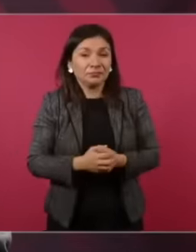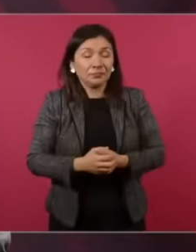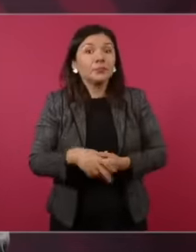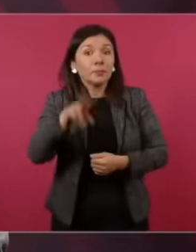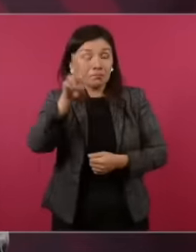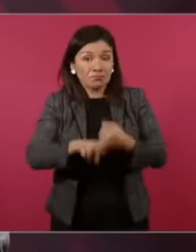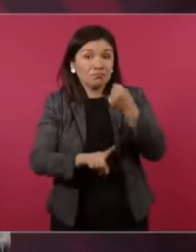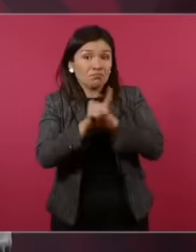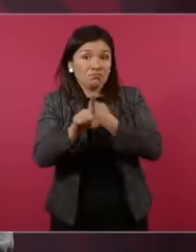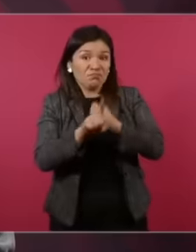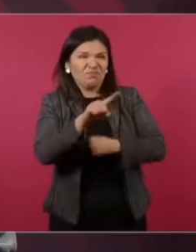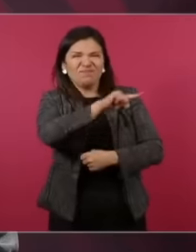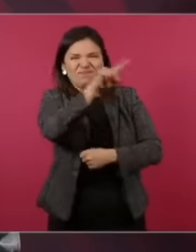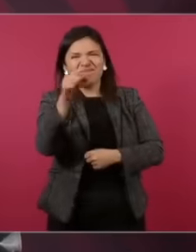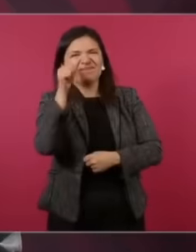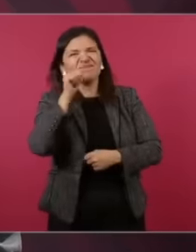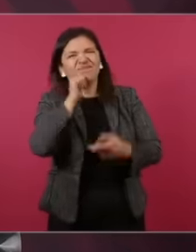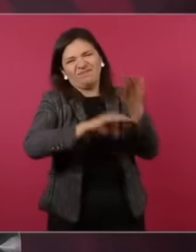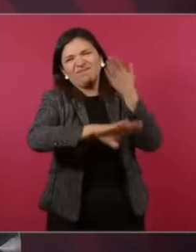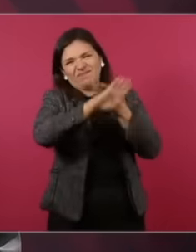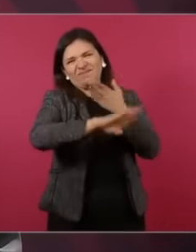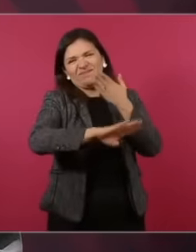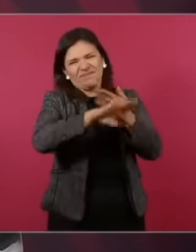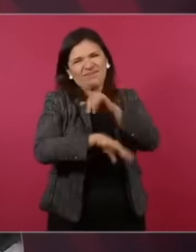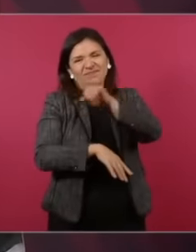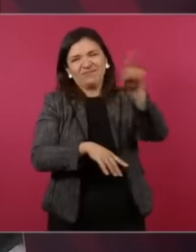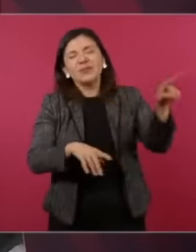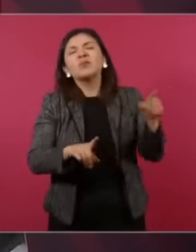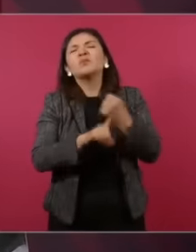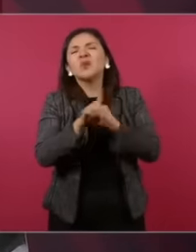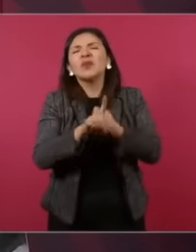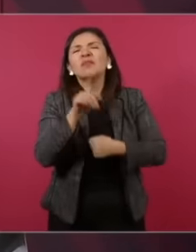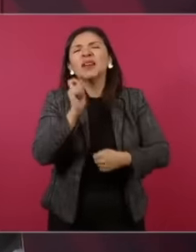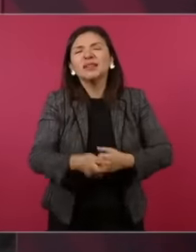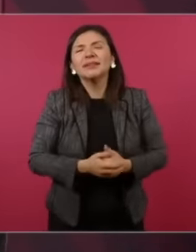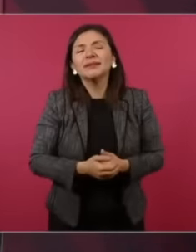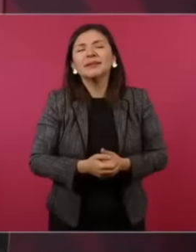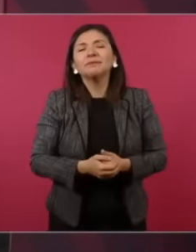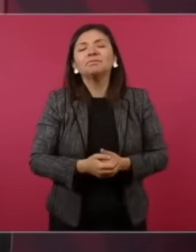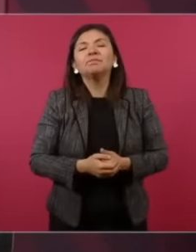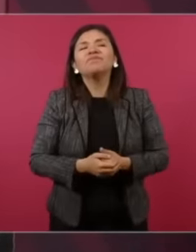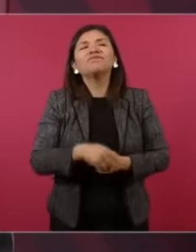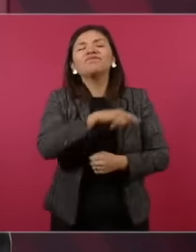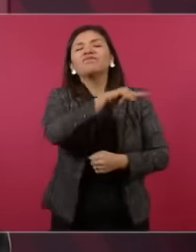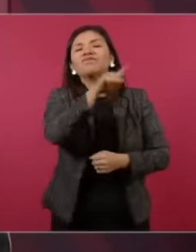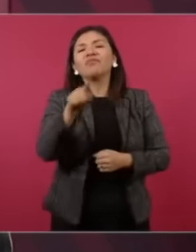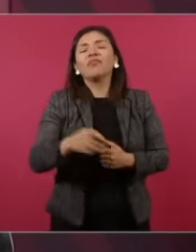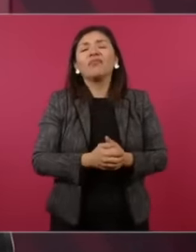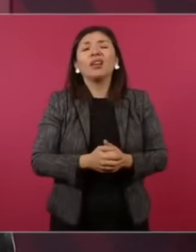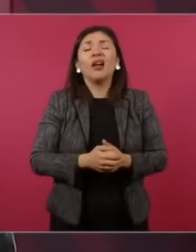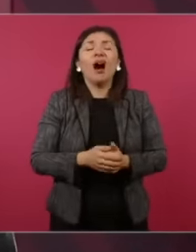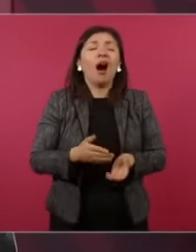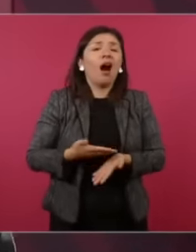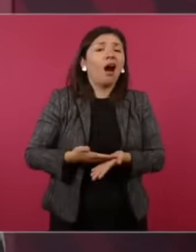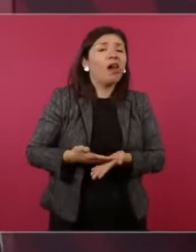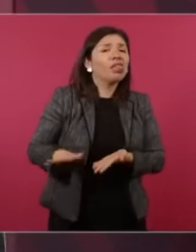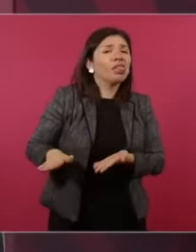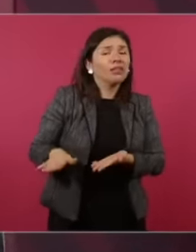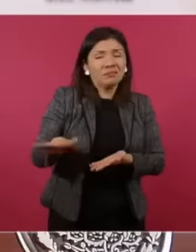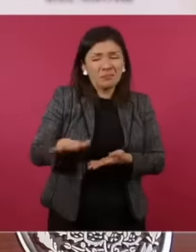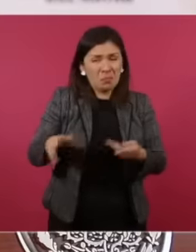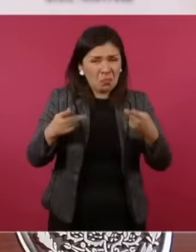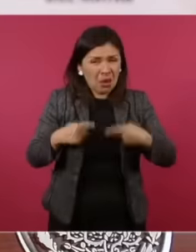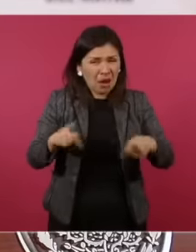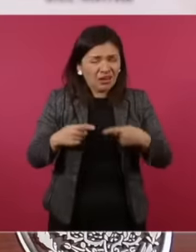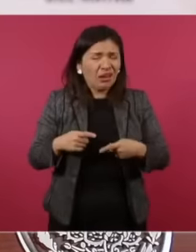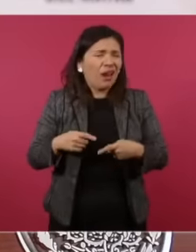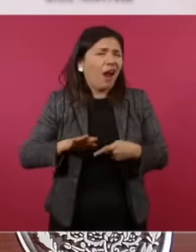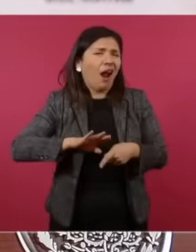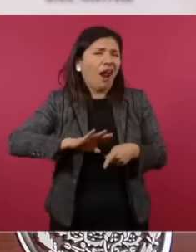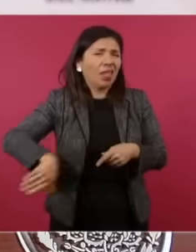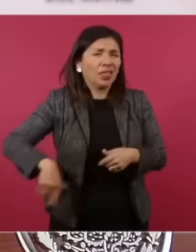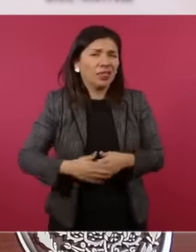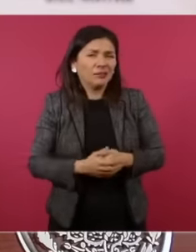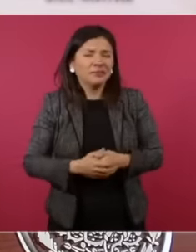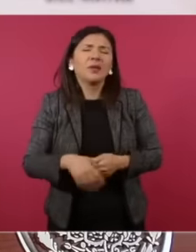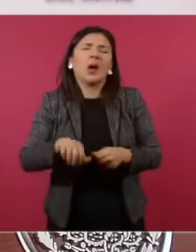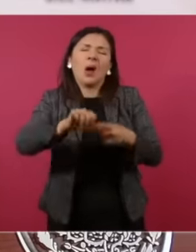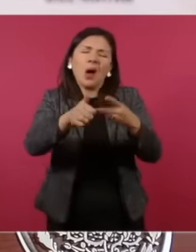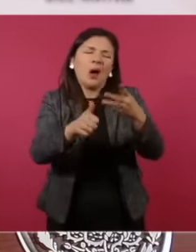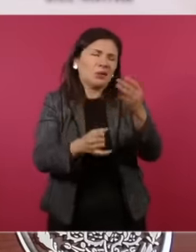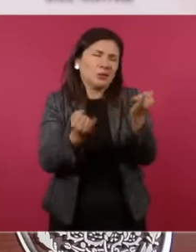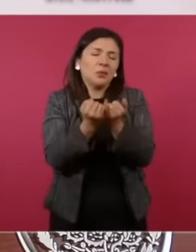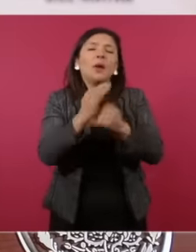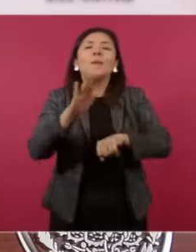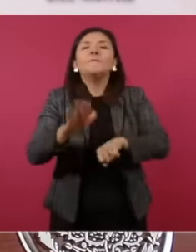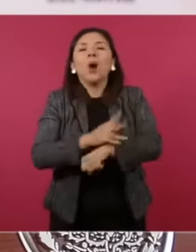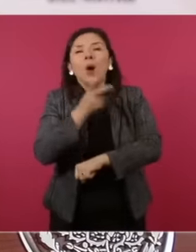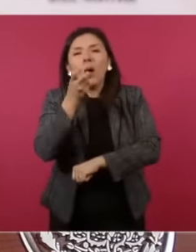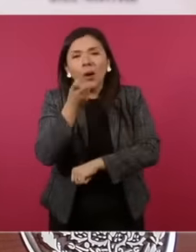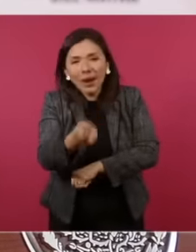adversaries is that they despise the people, among other things, that is why what